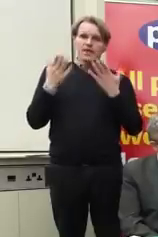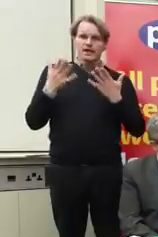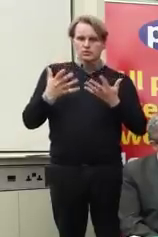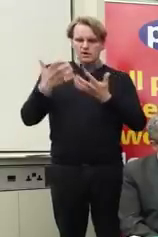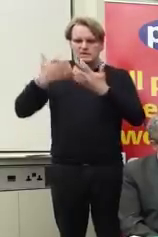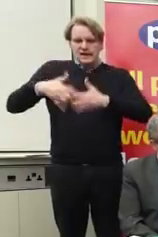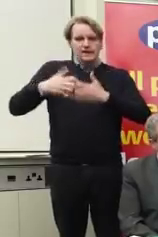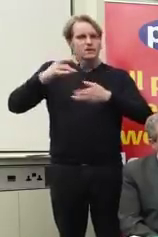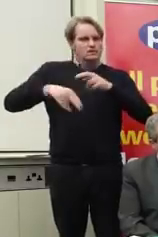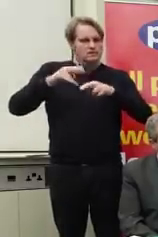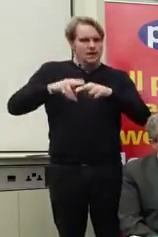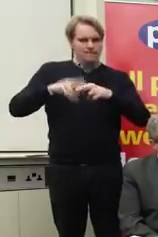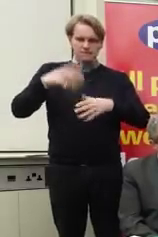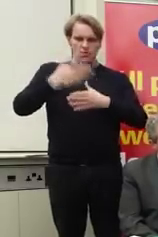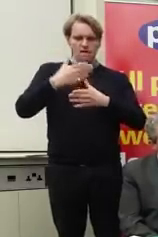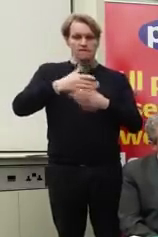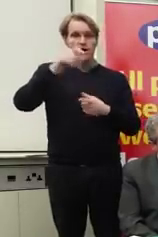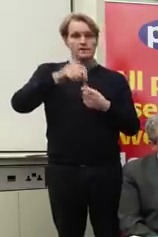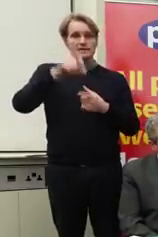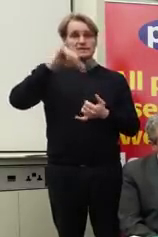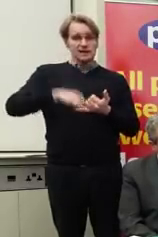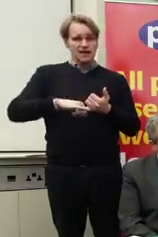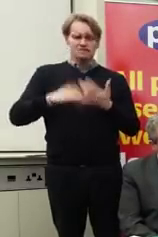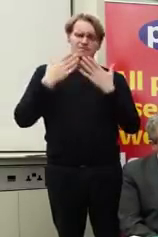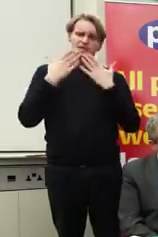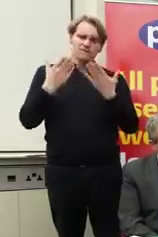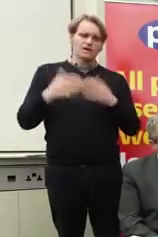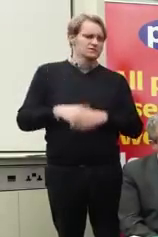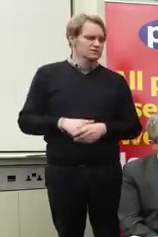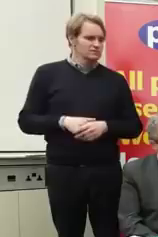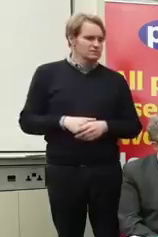staff and PCS who made this event possible tonight and of course Mark